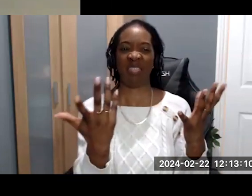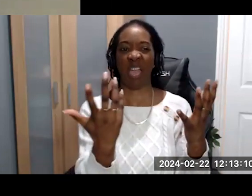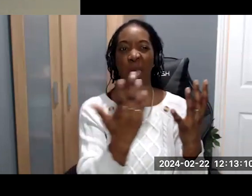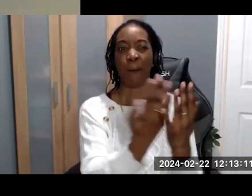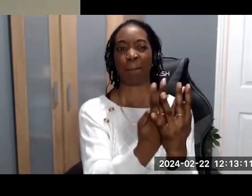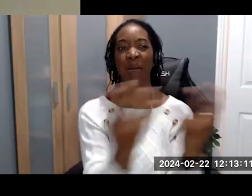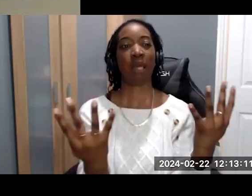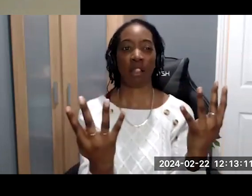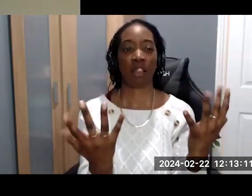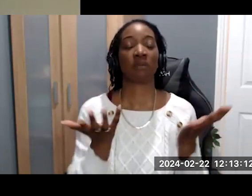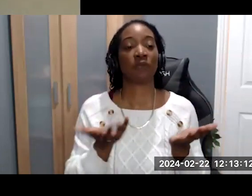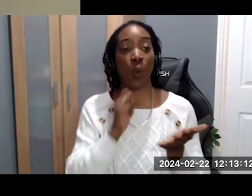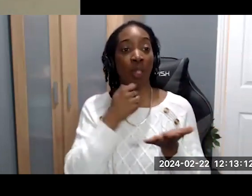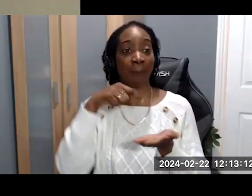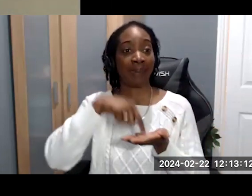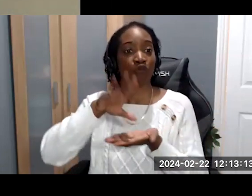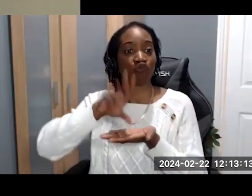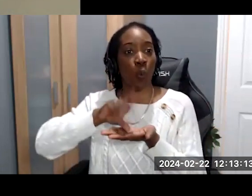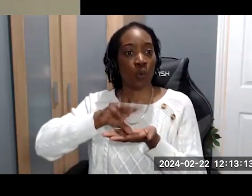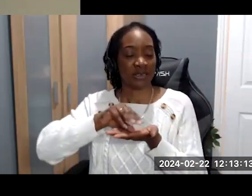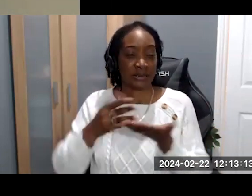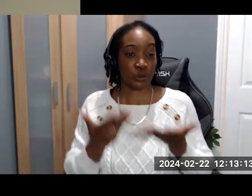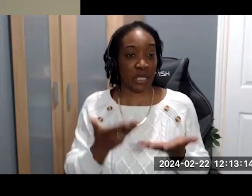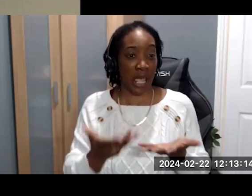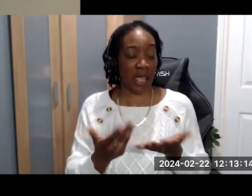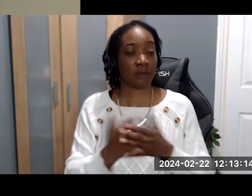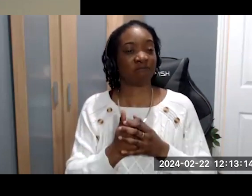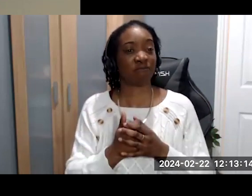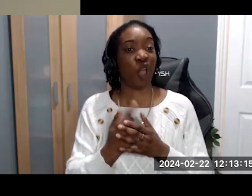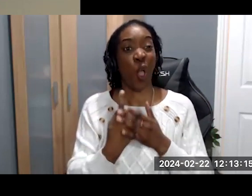We will be recording this session uh it will only feature the panelists